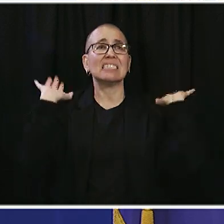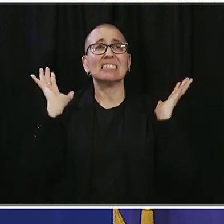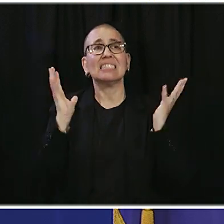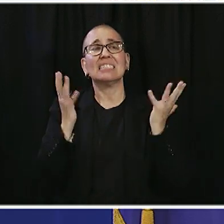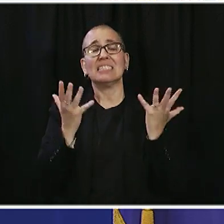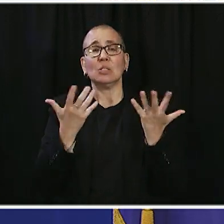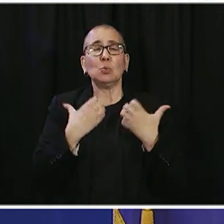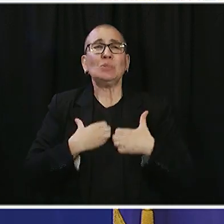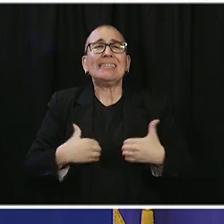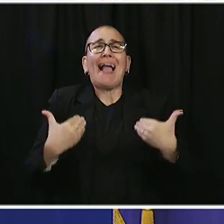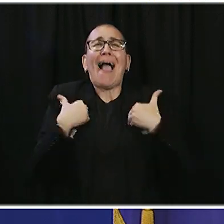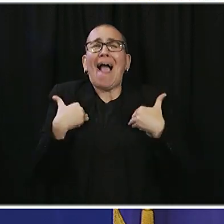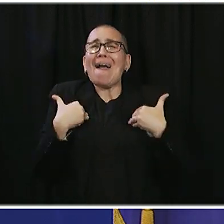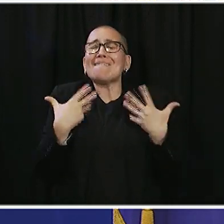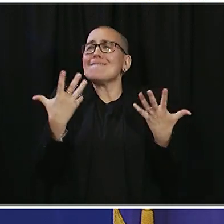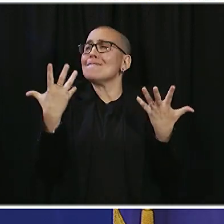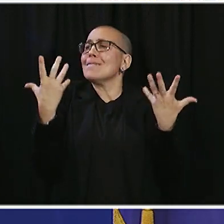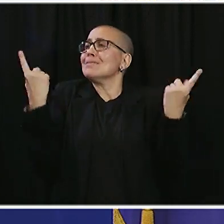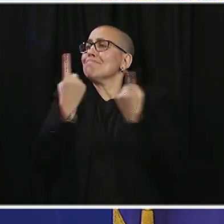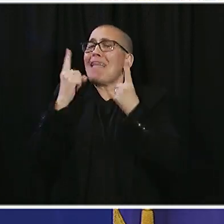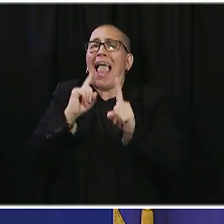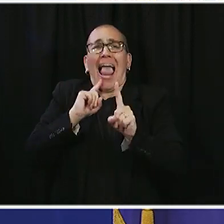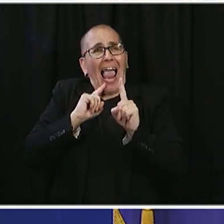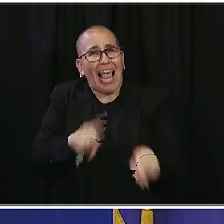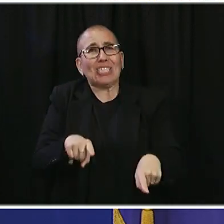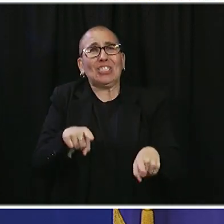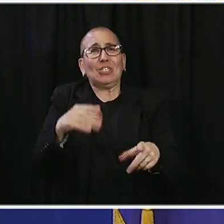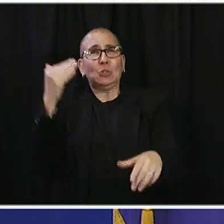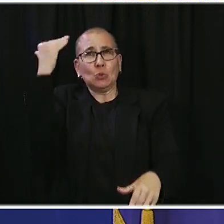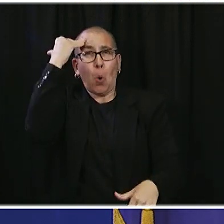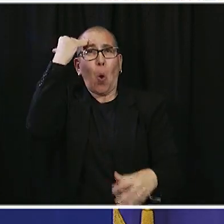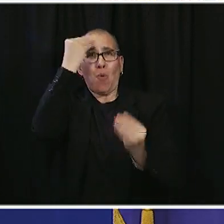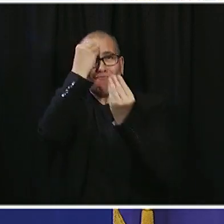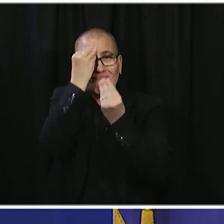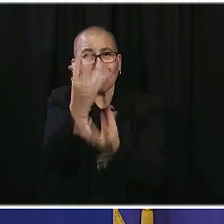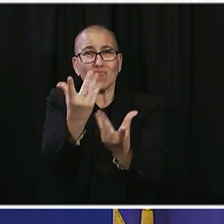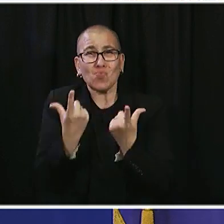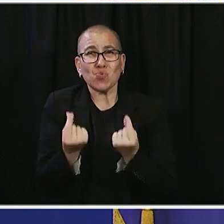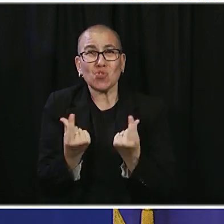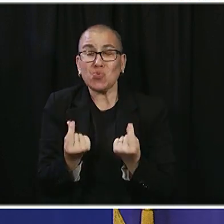COULD TELL YOU THAT THIS WAS CLEAR CUT, THAT THERE WAS AN AL GO RHYTHM.